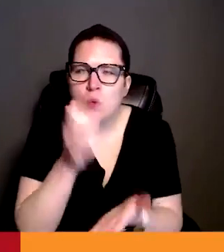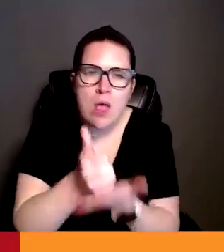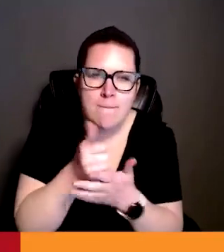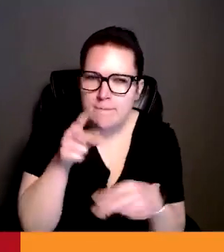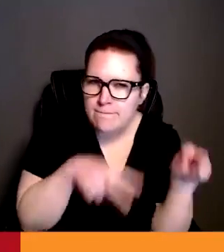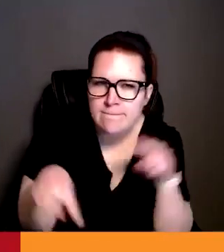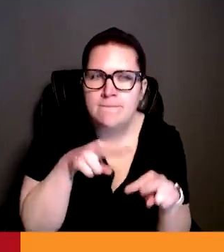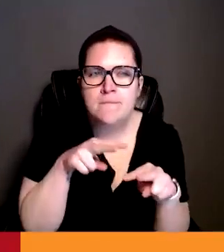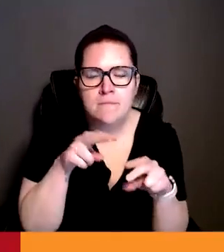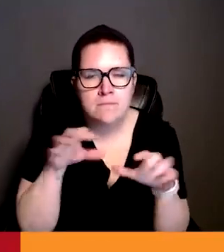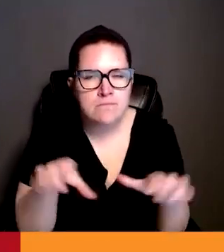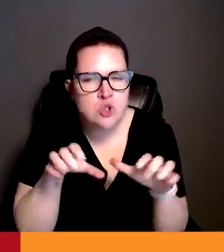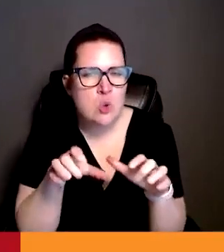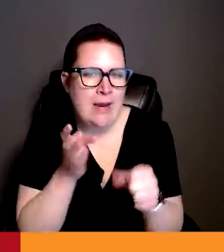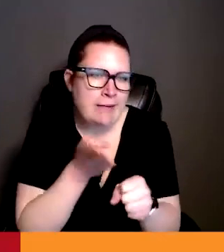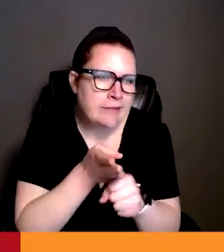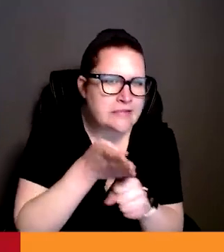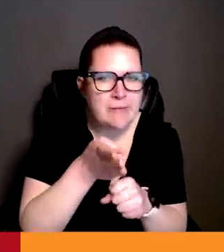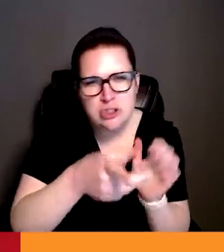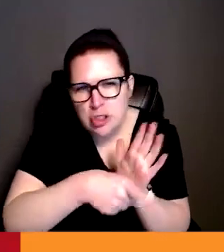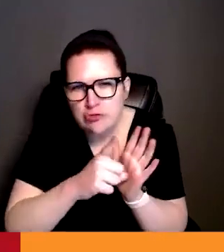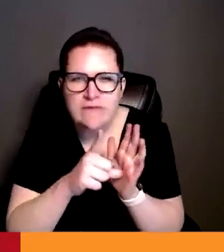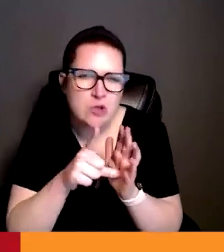of the submissions to evaluate them.